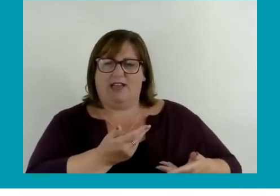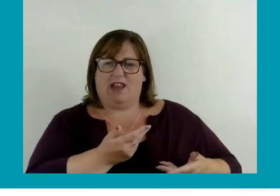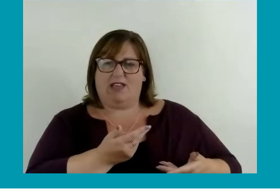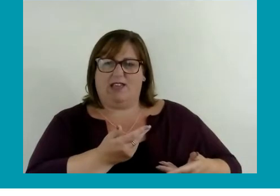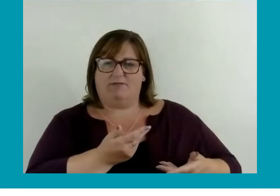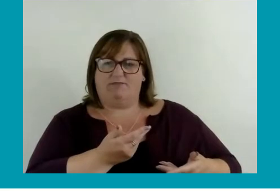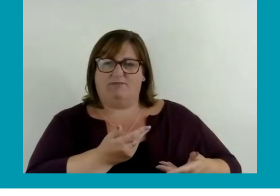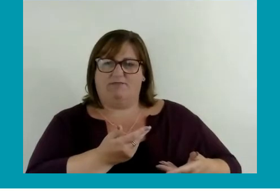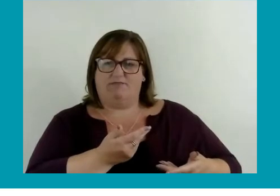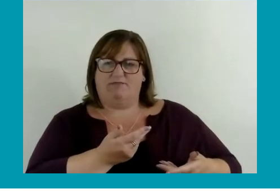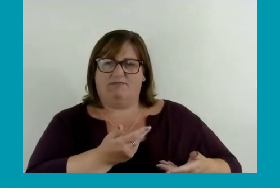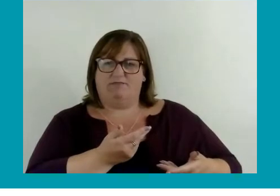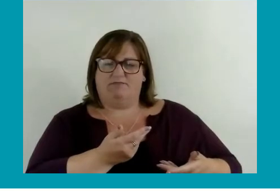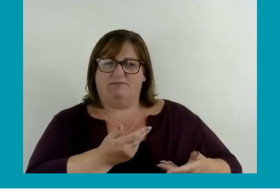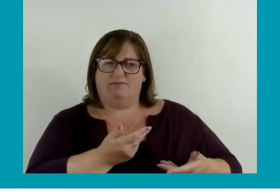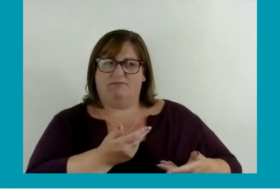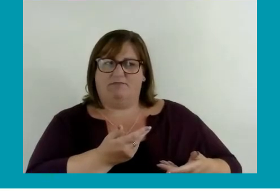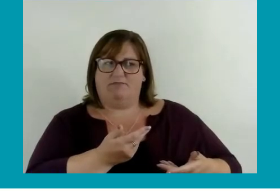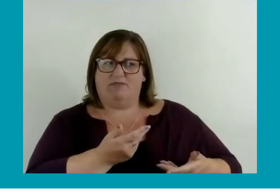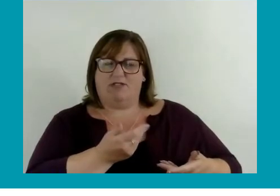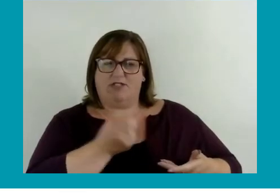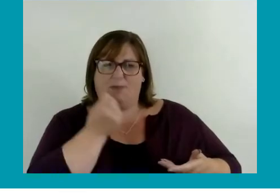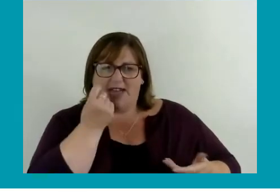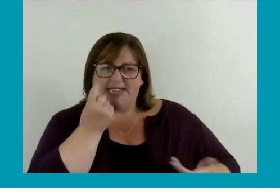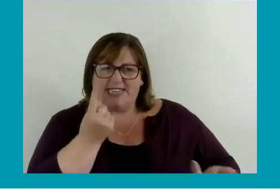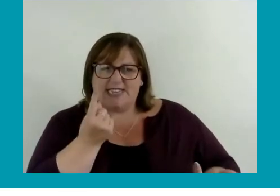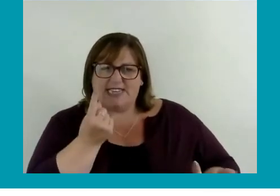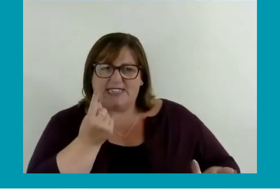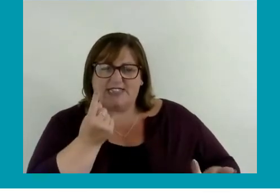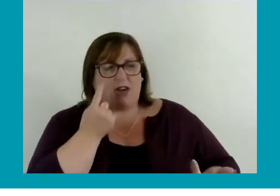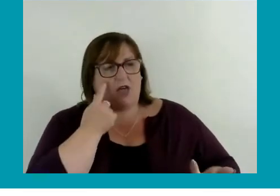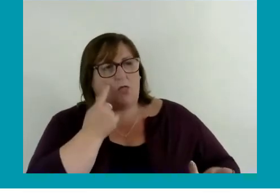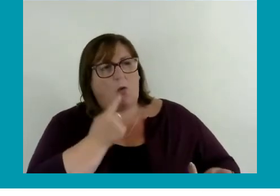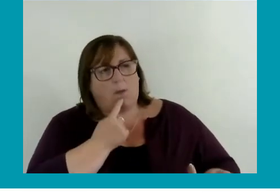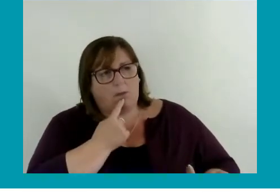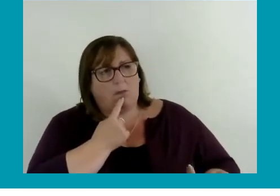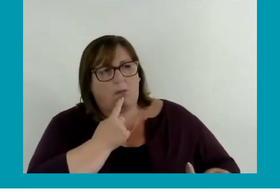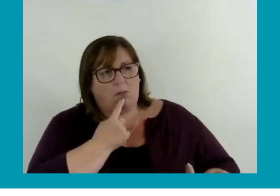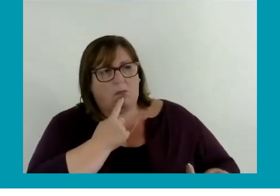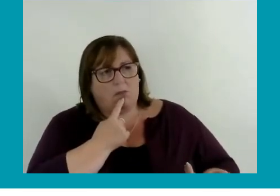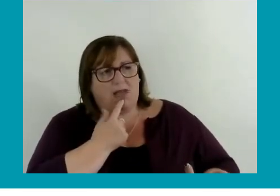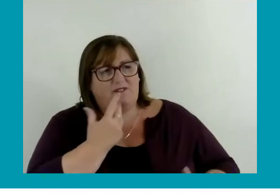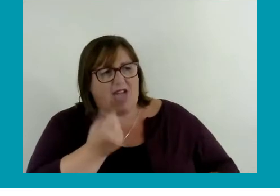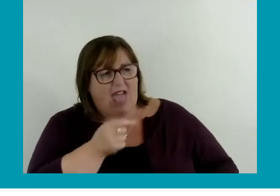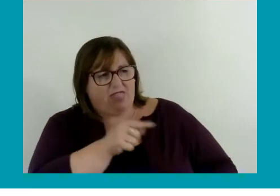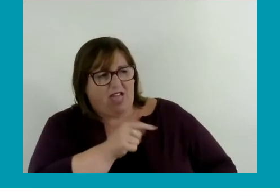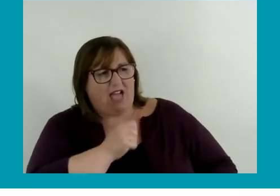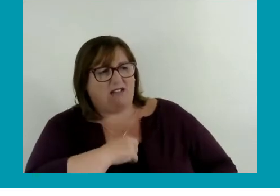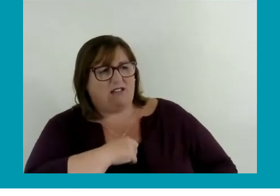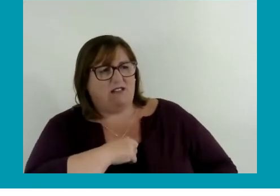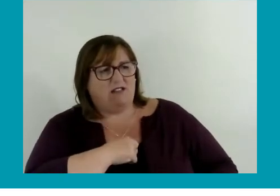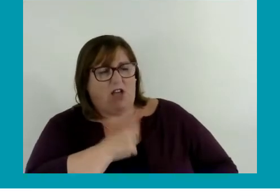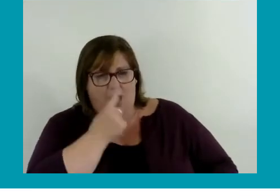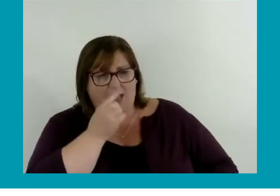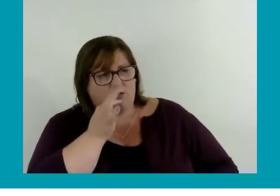but yeah actually if i had that or if i asked for that um or suggested that you know um